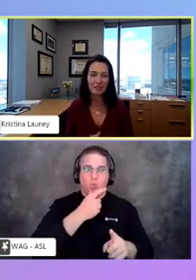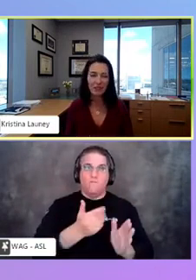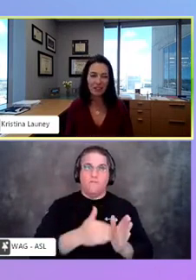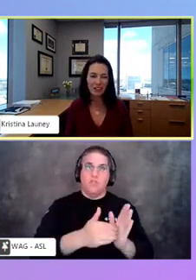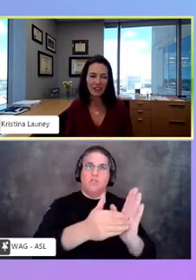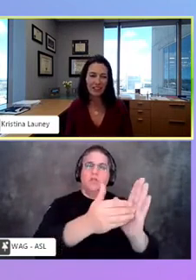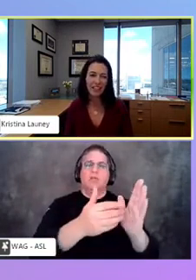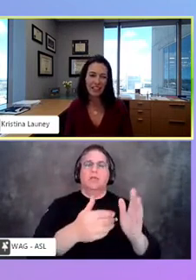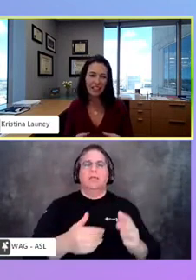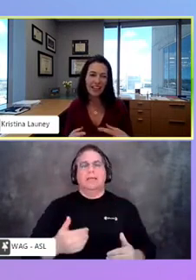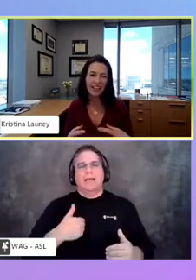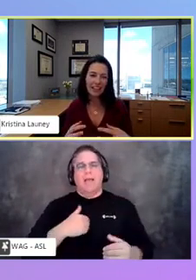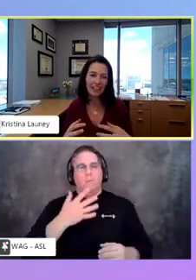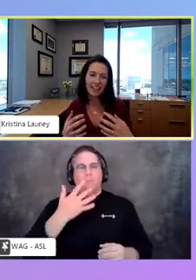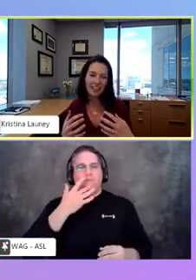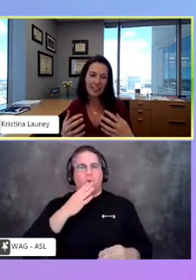plaintiffs, serial plaintiffs,